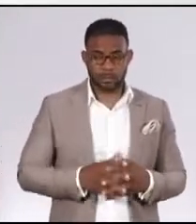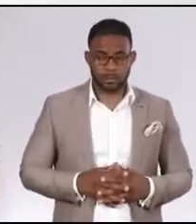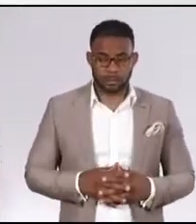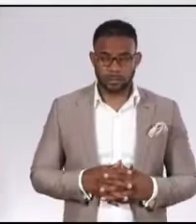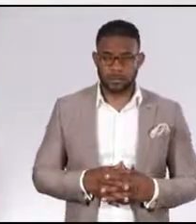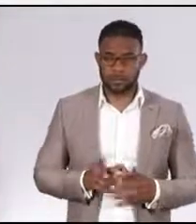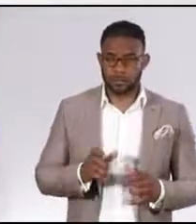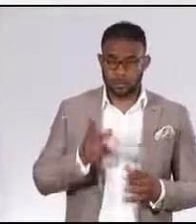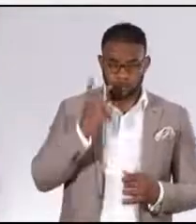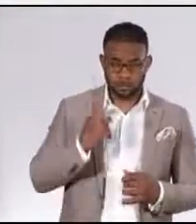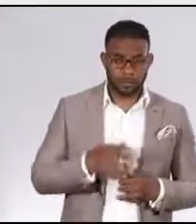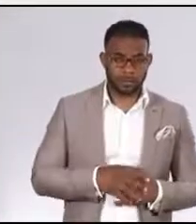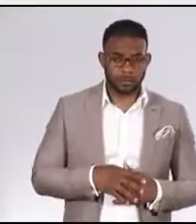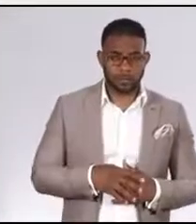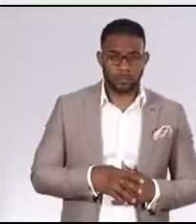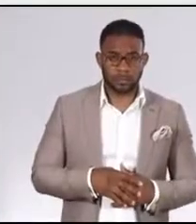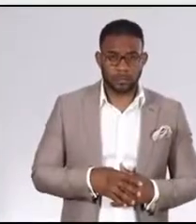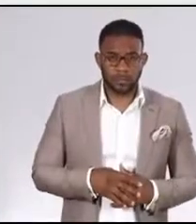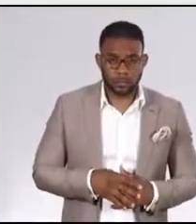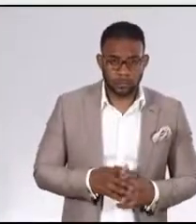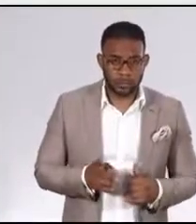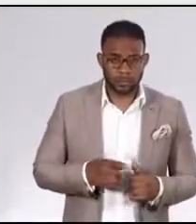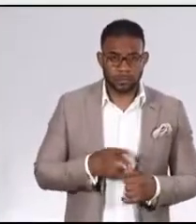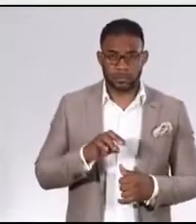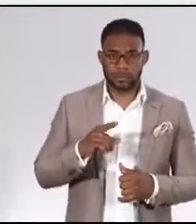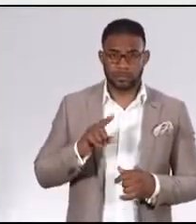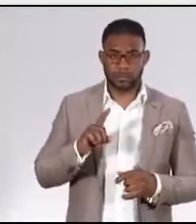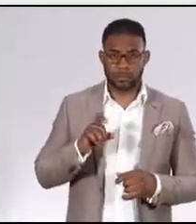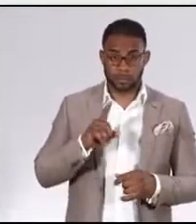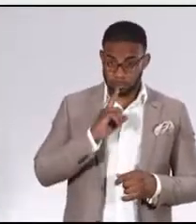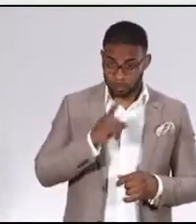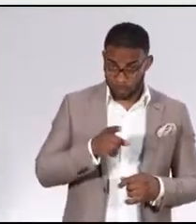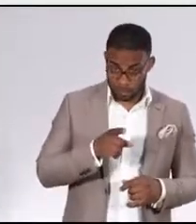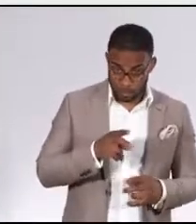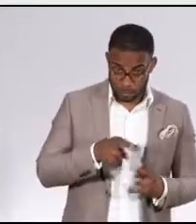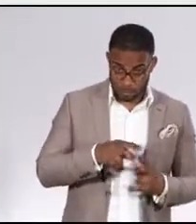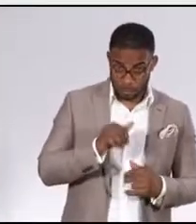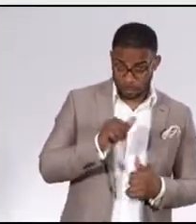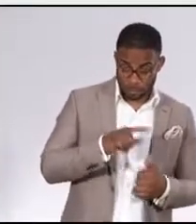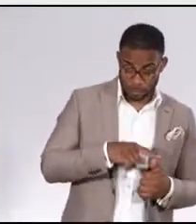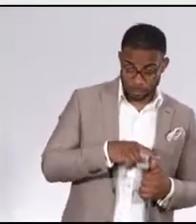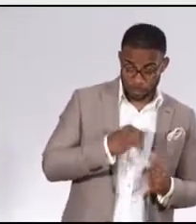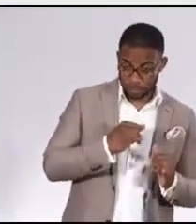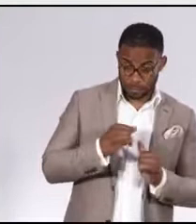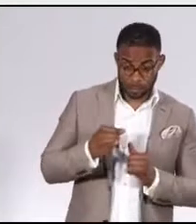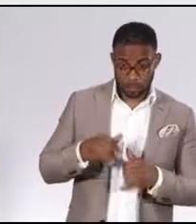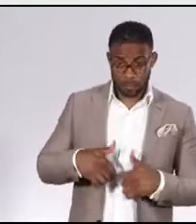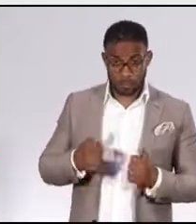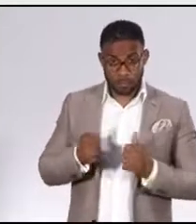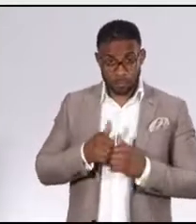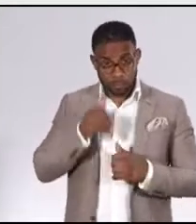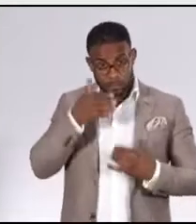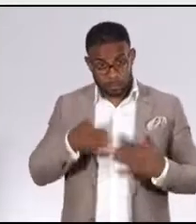so As you can see here, in our first polling question, we want to know, are you either a an individual living with hearing loss